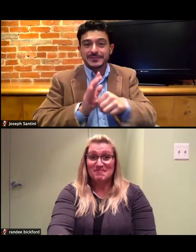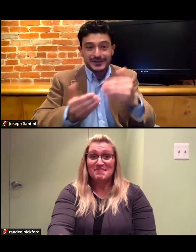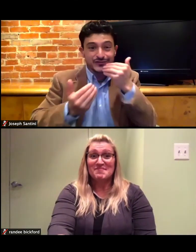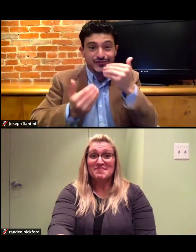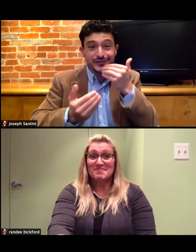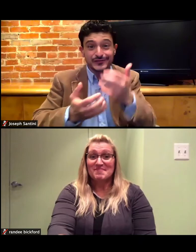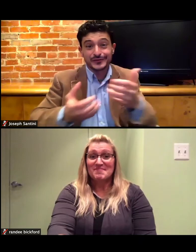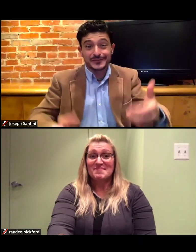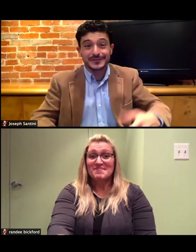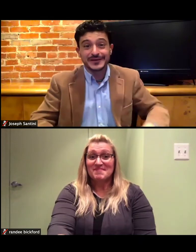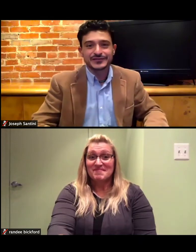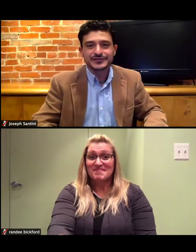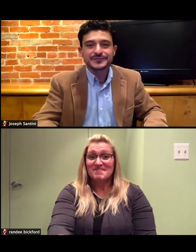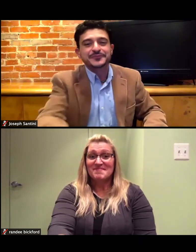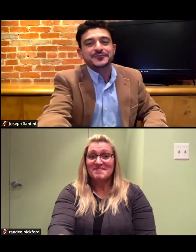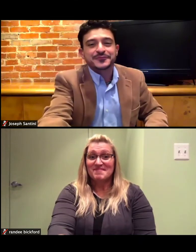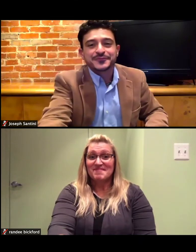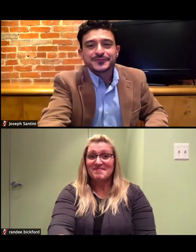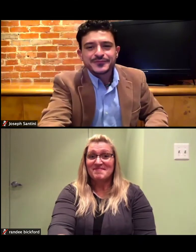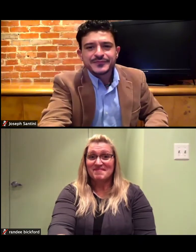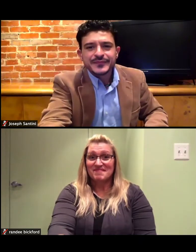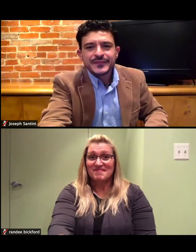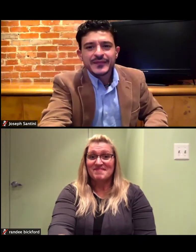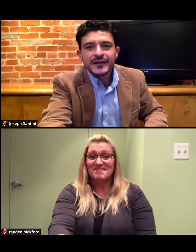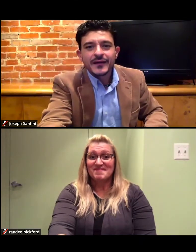and maybe add bakery to our resource page. So, thank you for that.